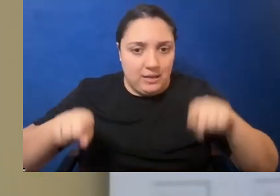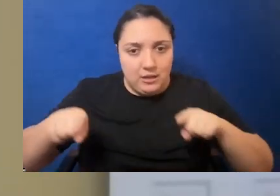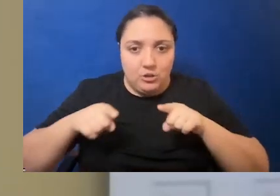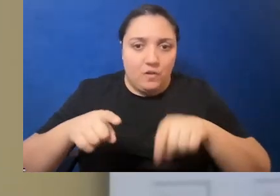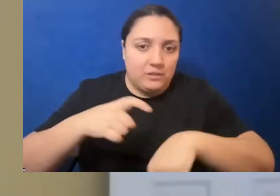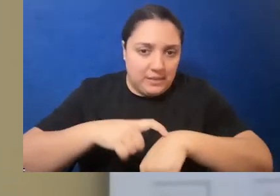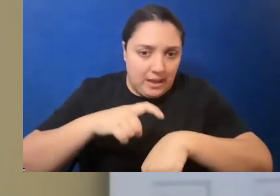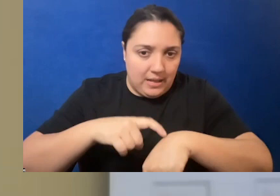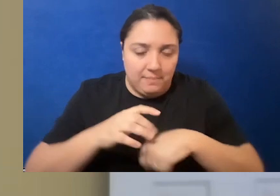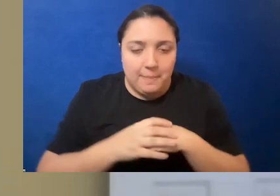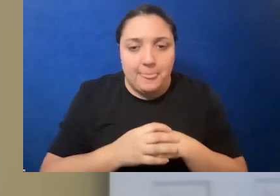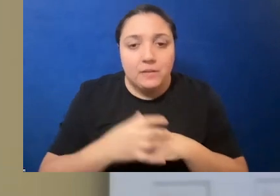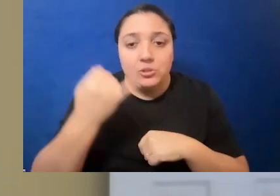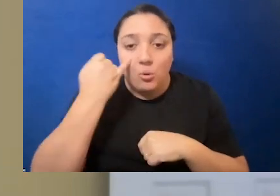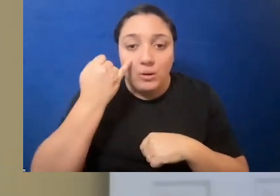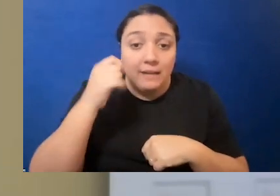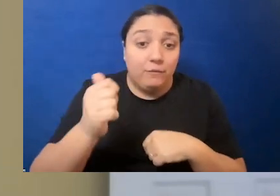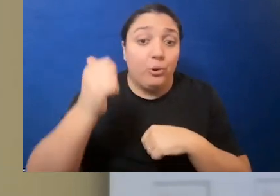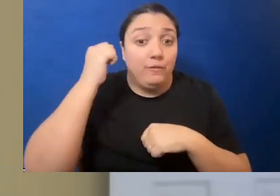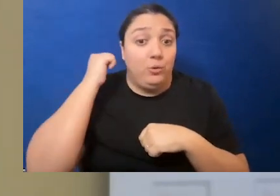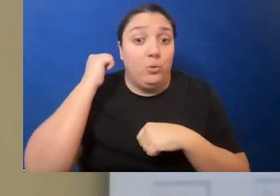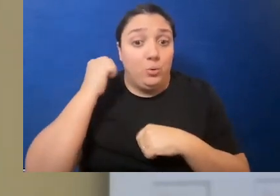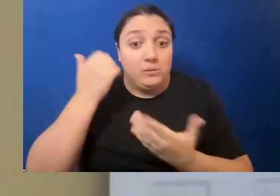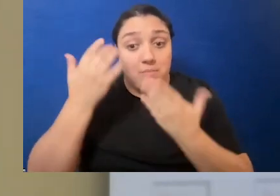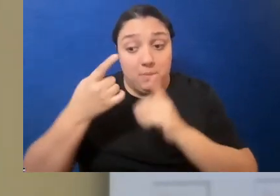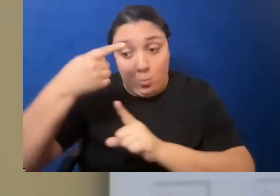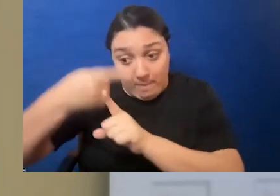VARY OVER TIME AND SO, A REFUSAL